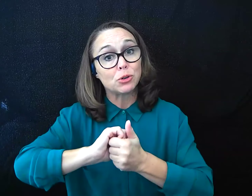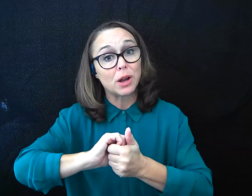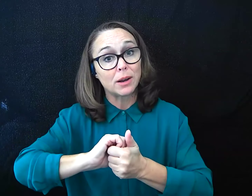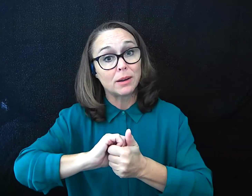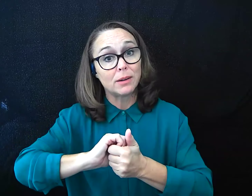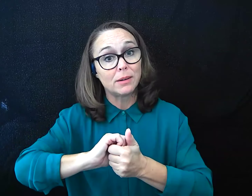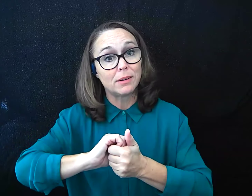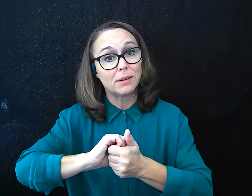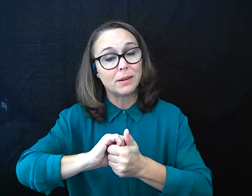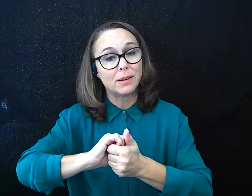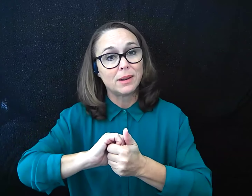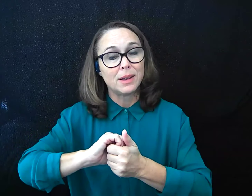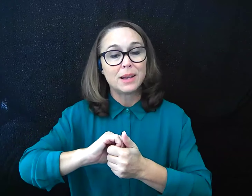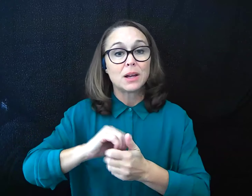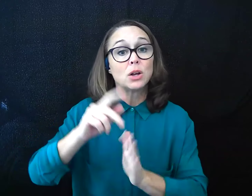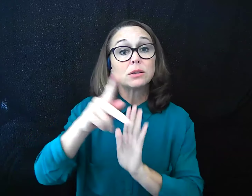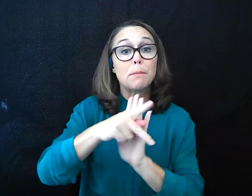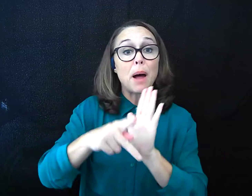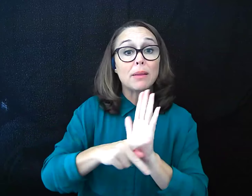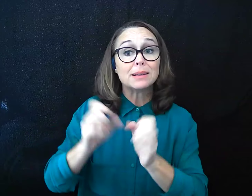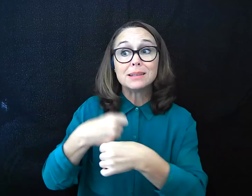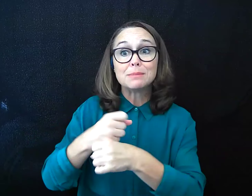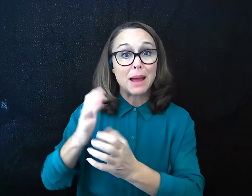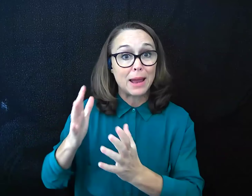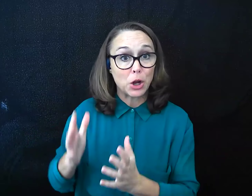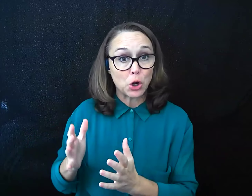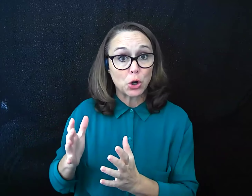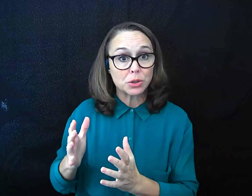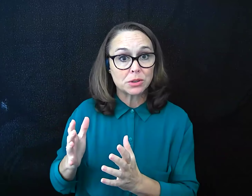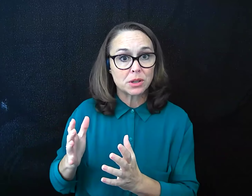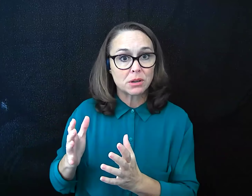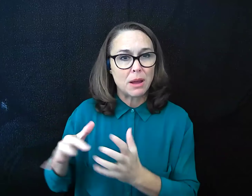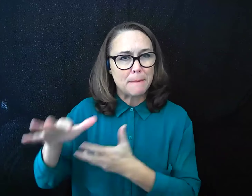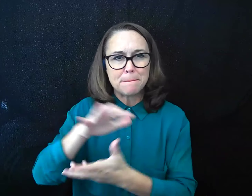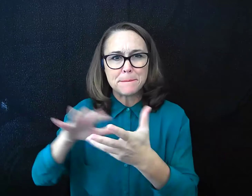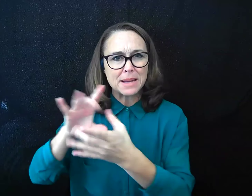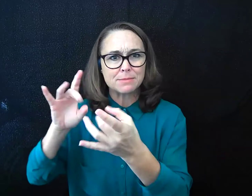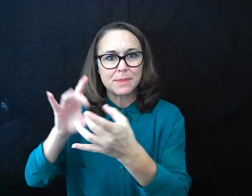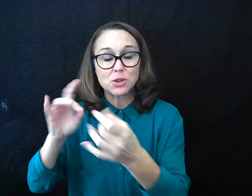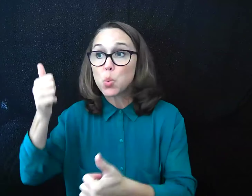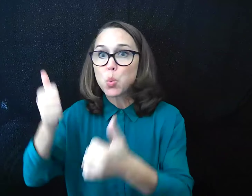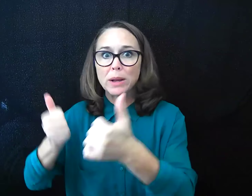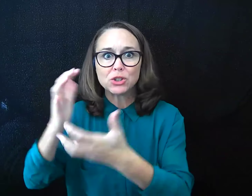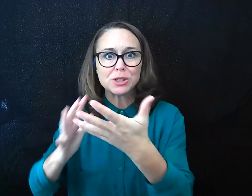mixed messages about what's the most important, so that you can have a real collective impact